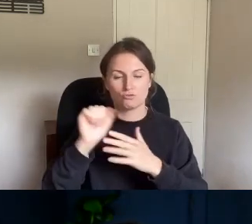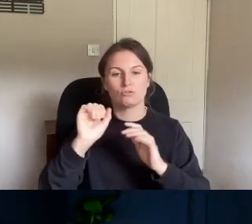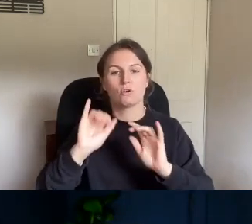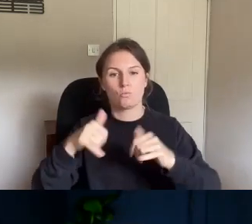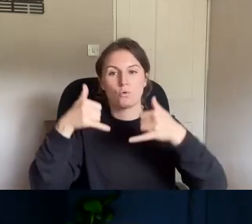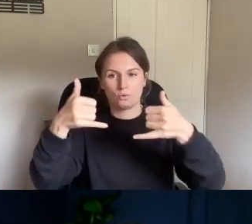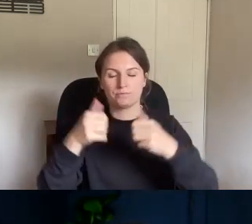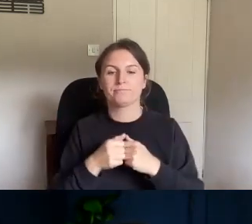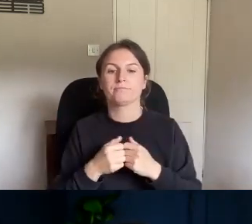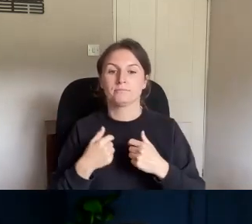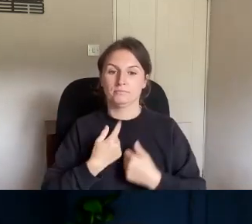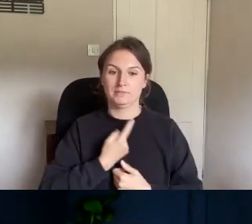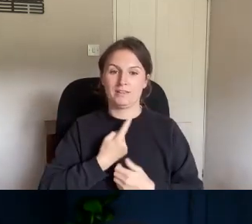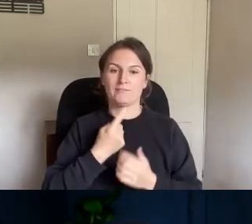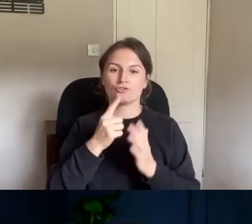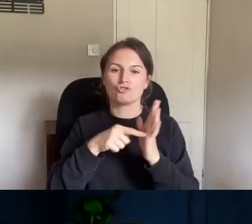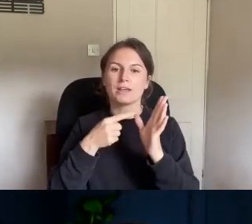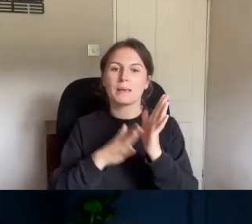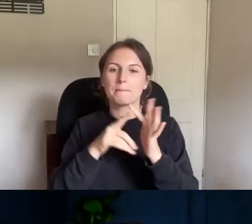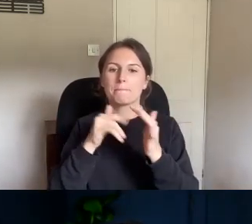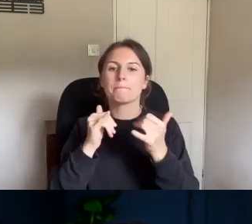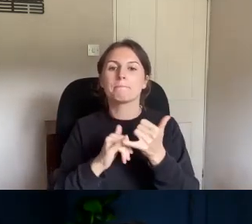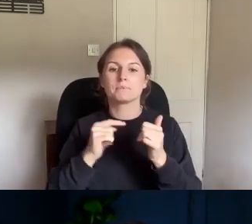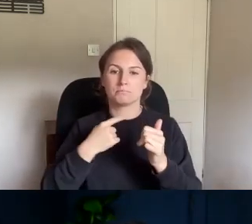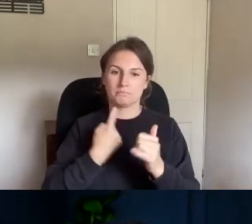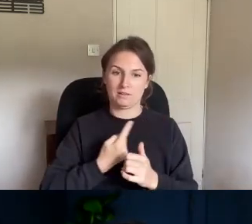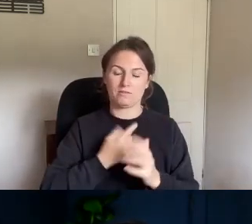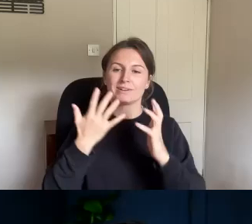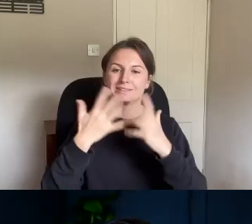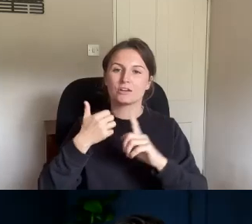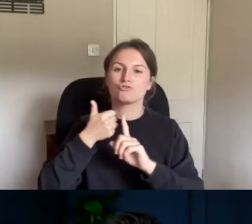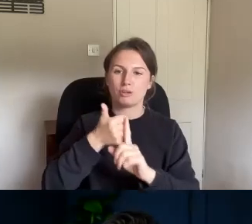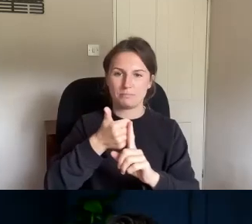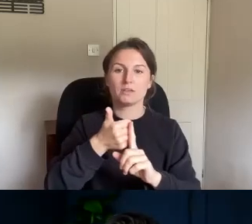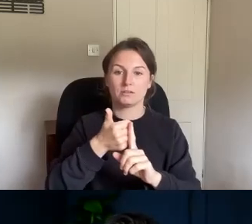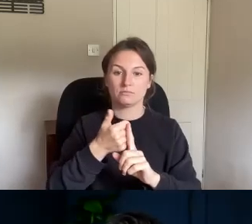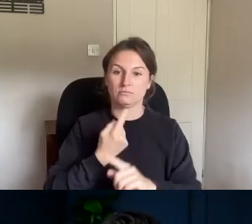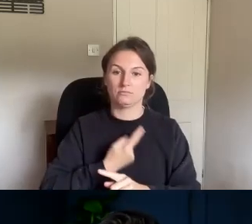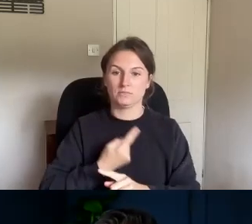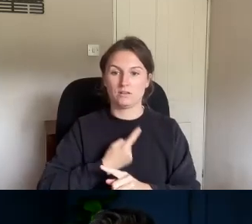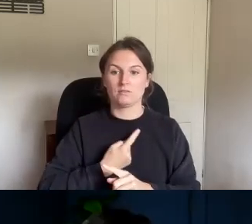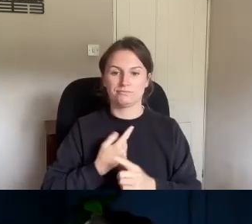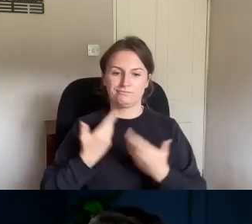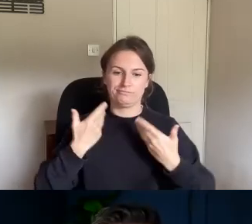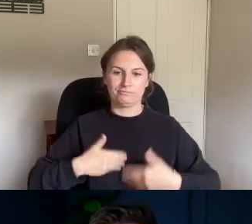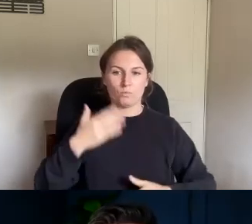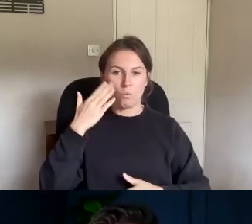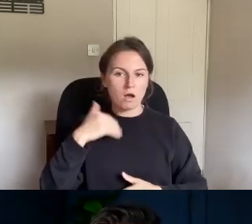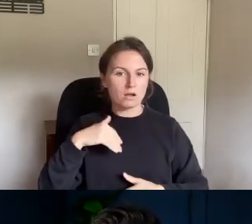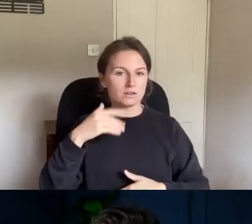I'm James. I'm one of the tech champions at the Digital Cultural Network. I'm a white man with brown hair, wearing an orange jacket today